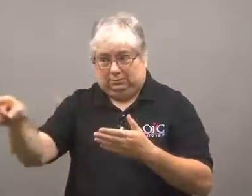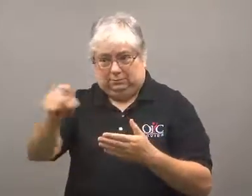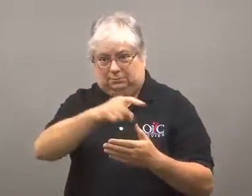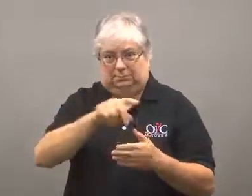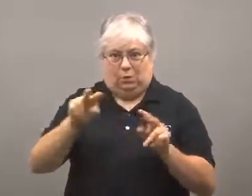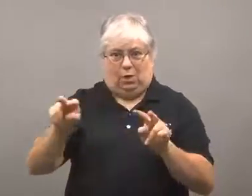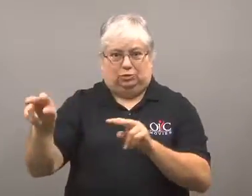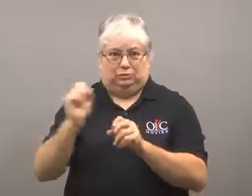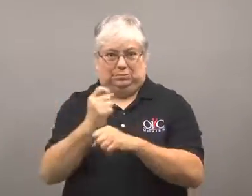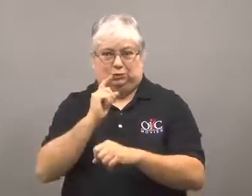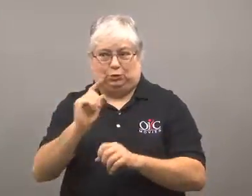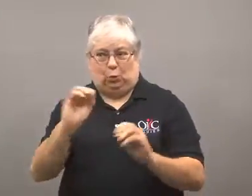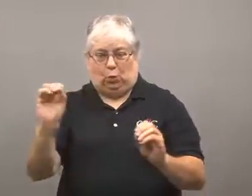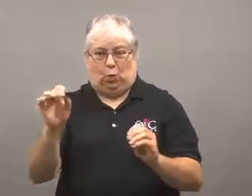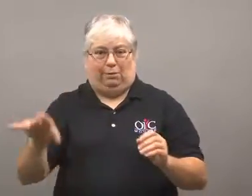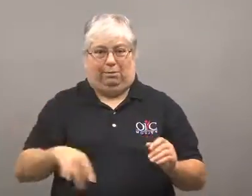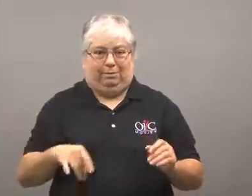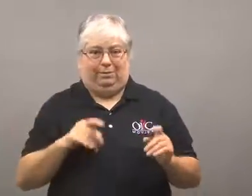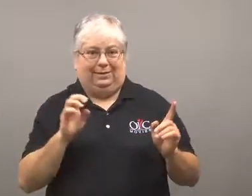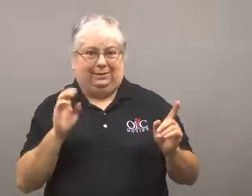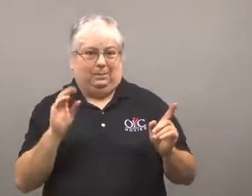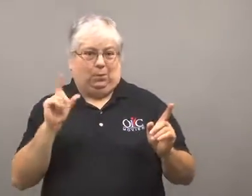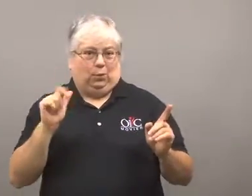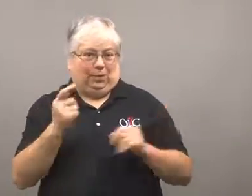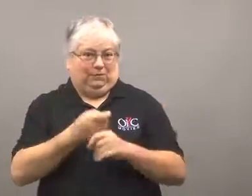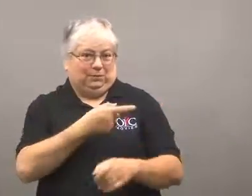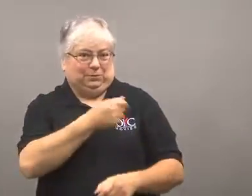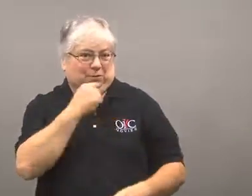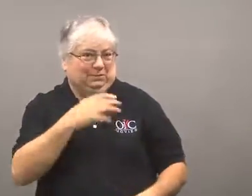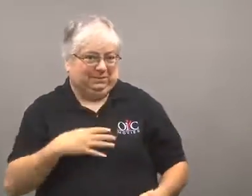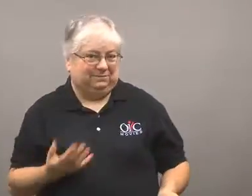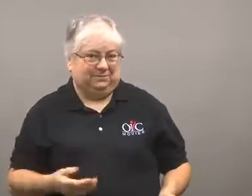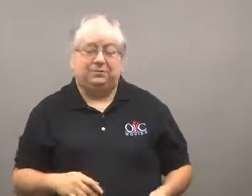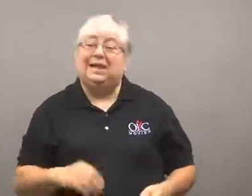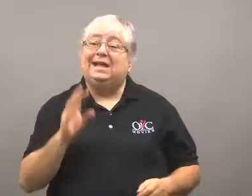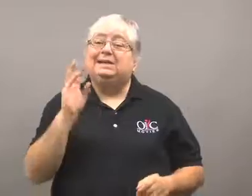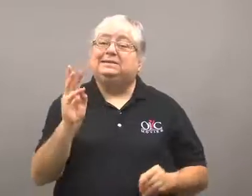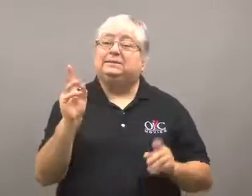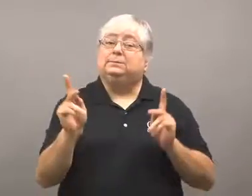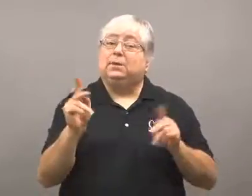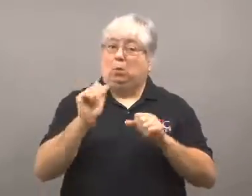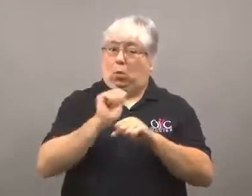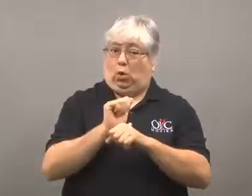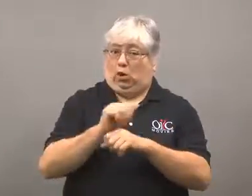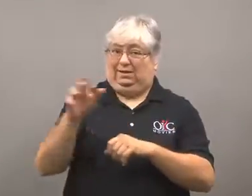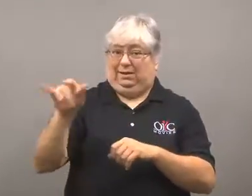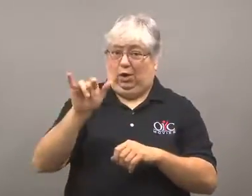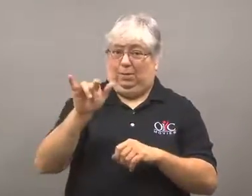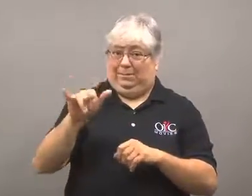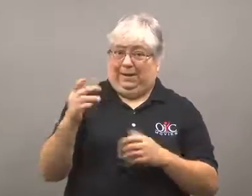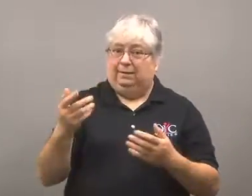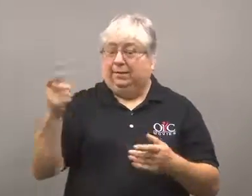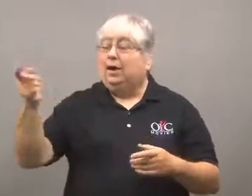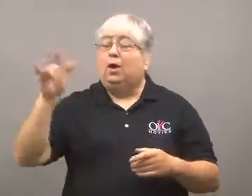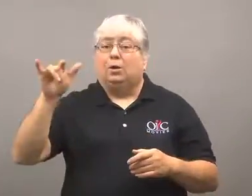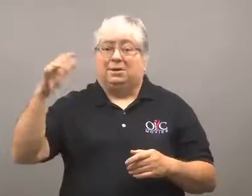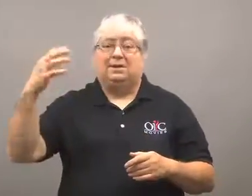They needed to be observed to make sure they didn't get Ebola from her.